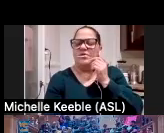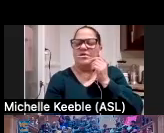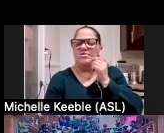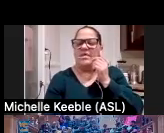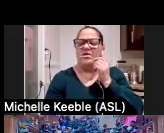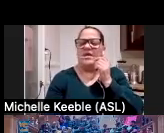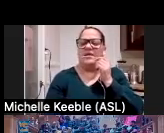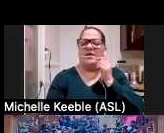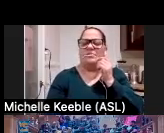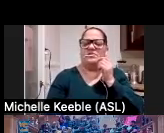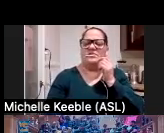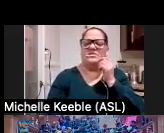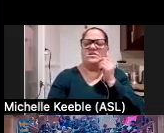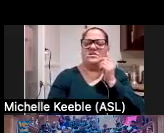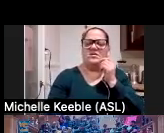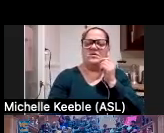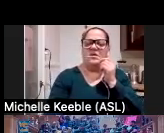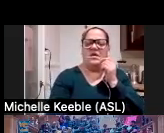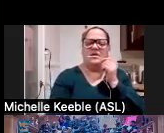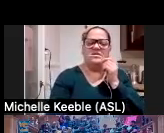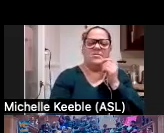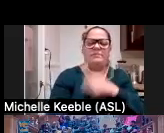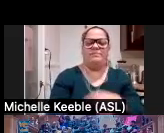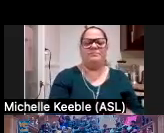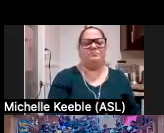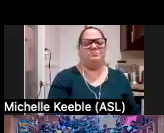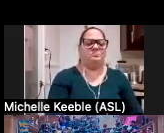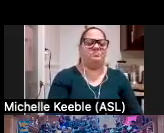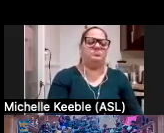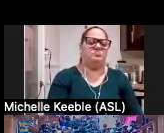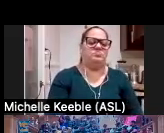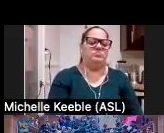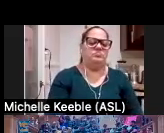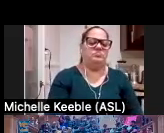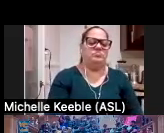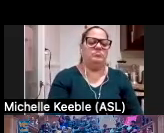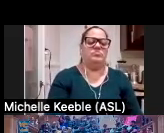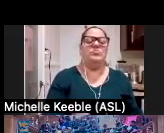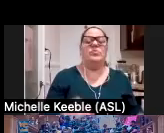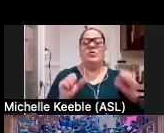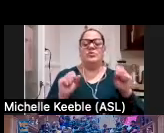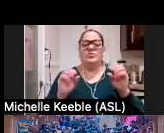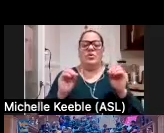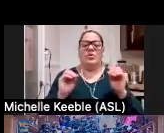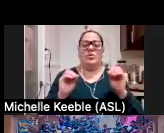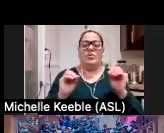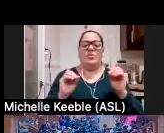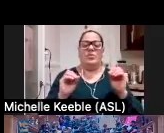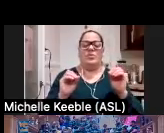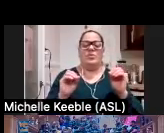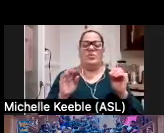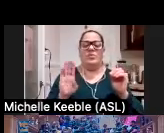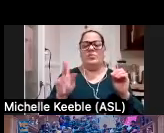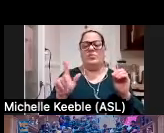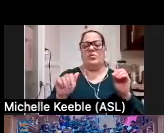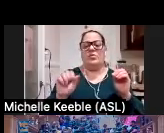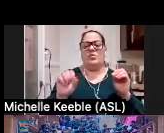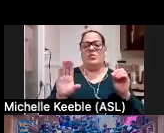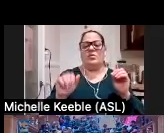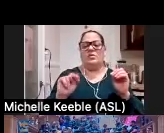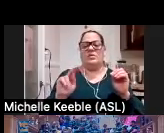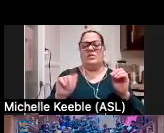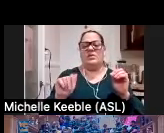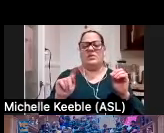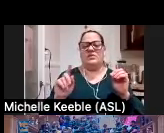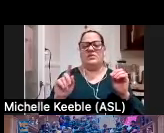if they are not able to see the exhibit? [NATALIE] So, Bloomberg Connects well actually